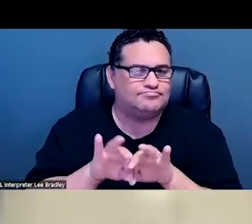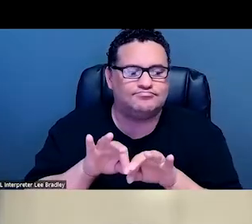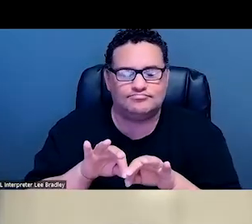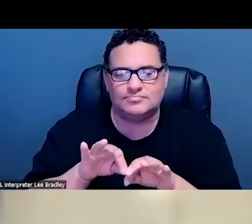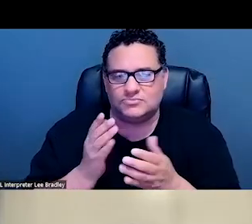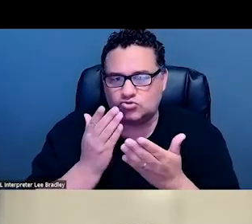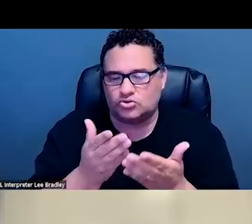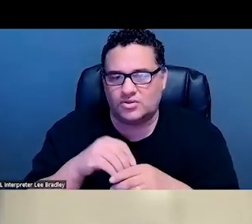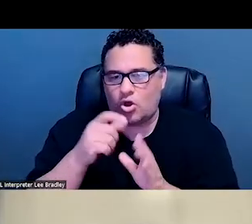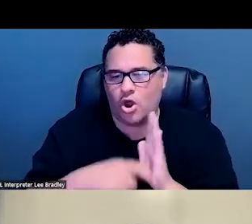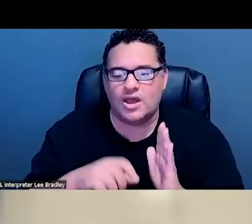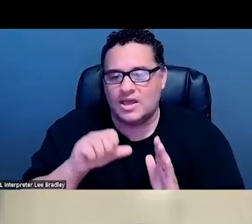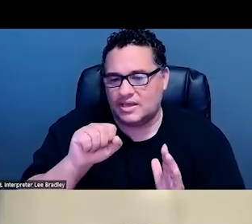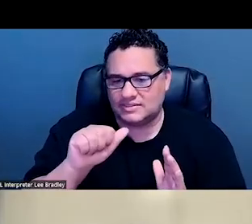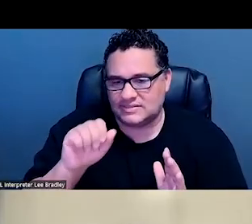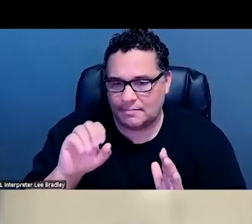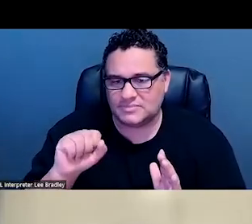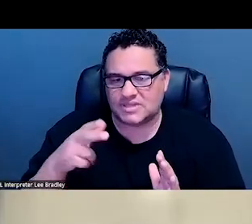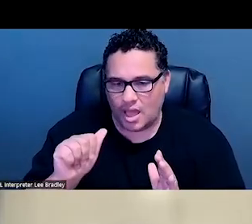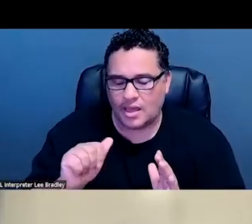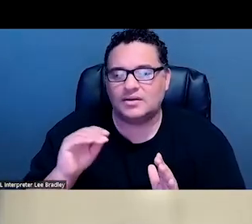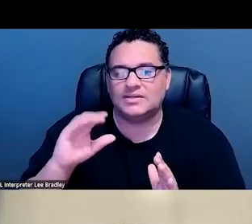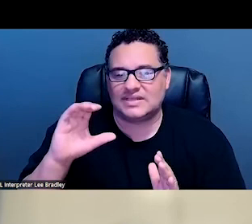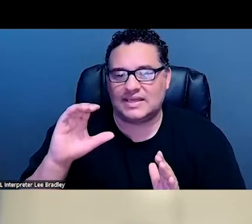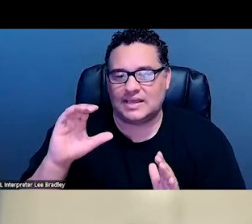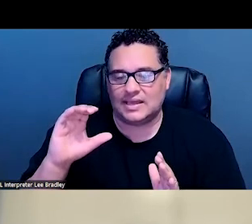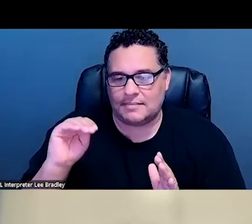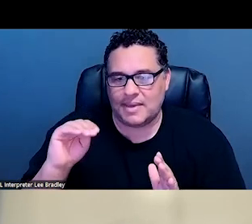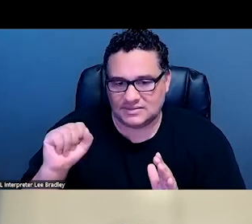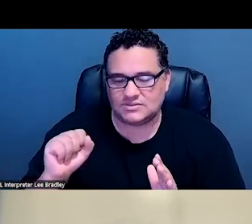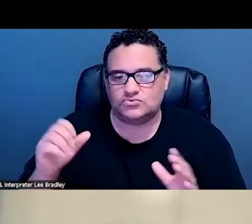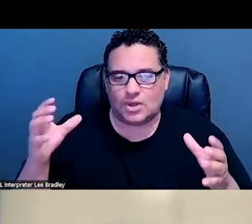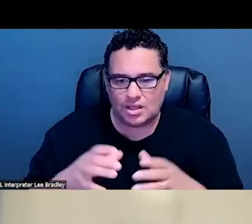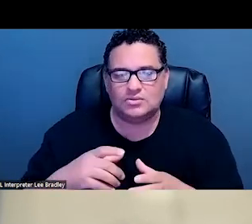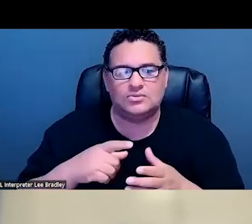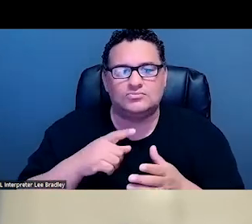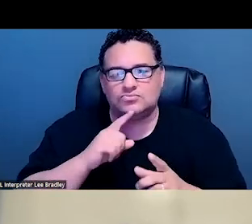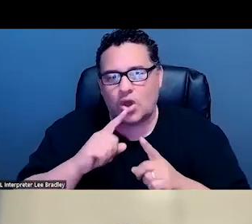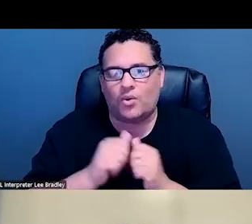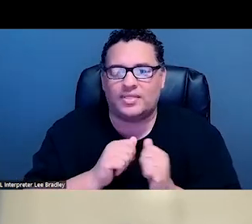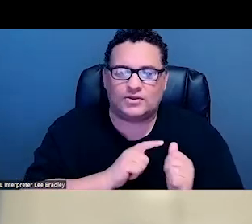AND CMS COMING TOGETHER TO MEDICAID LEADERS AND, BEHAVIORAL HEALTH AGENCY LEADERS, MEDICAID